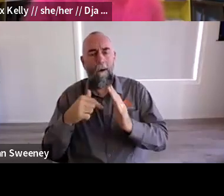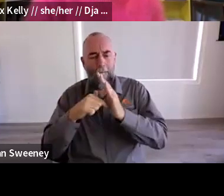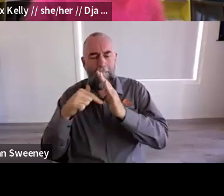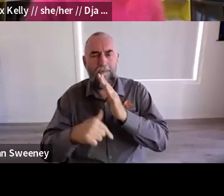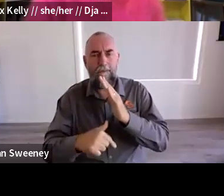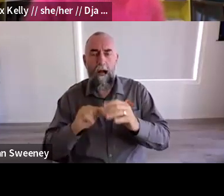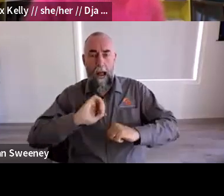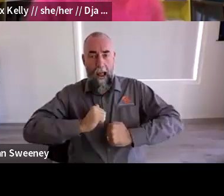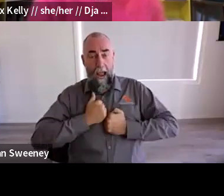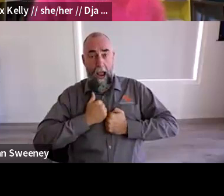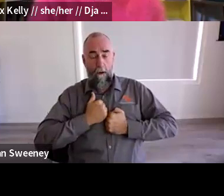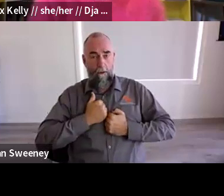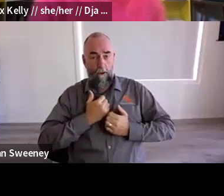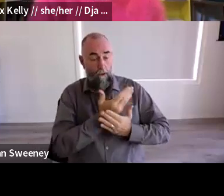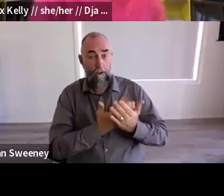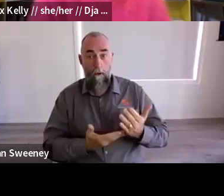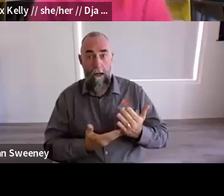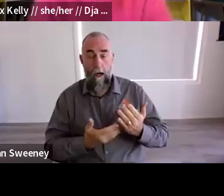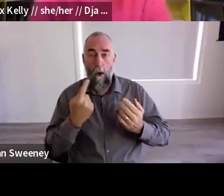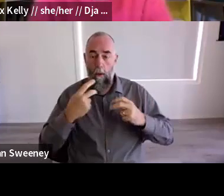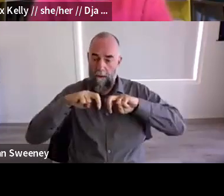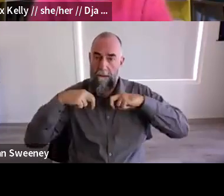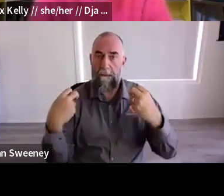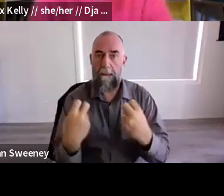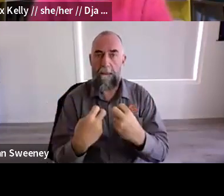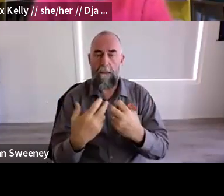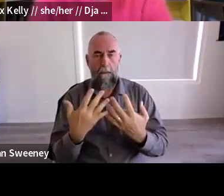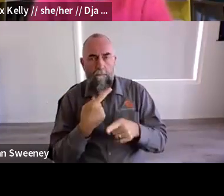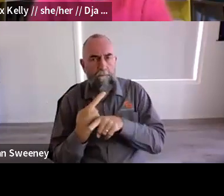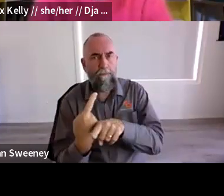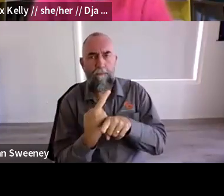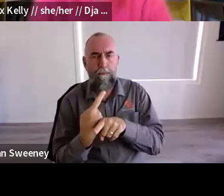it's not just money at the end of the day. Partnerships and sponsorships -